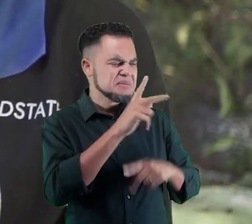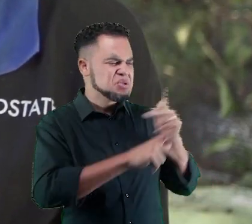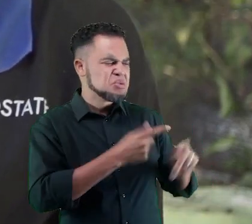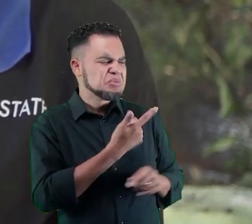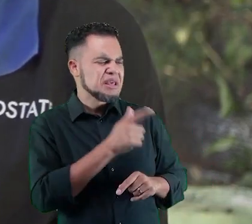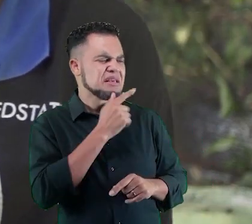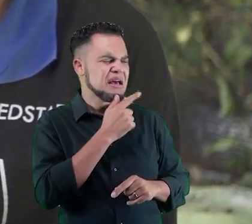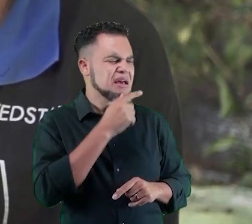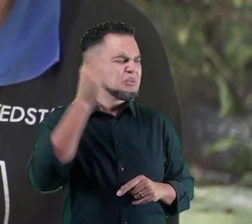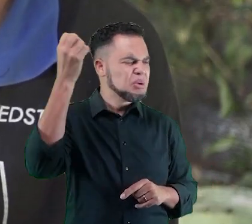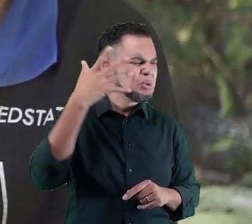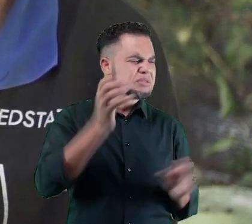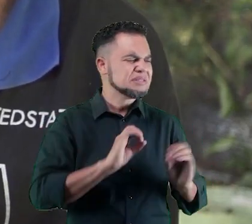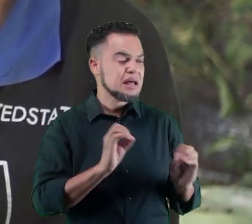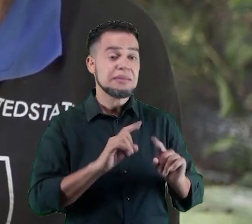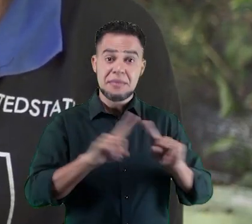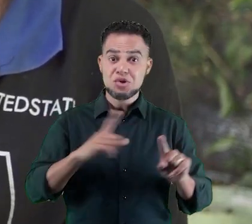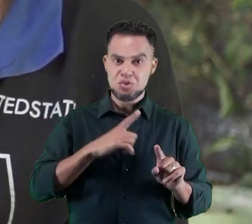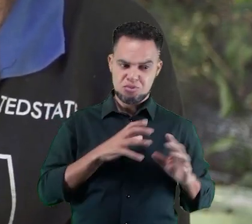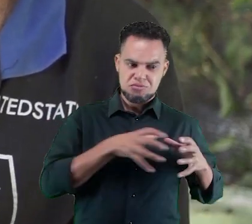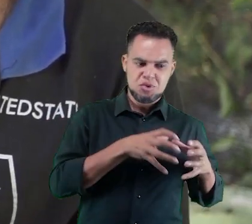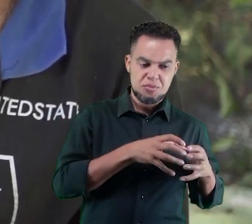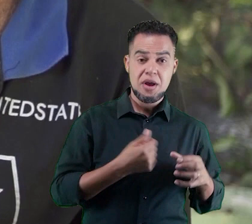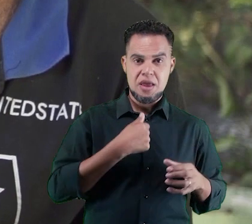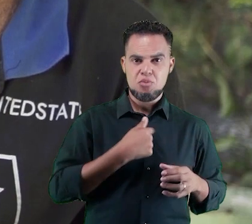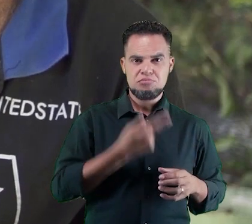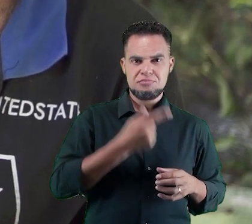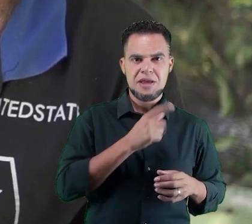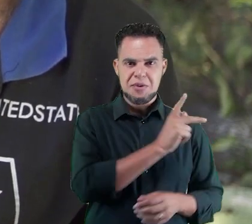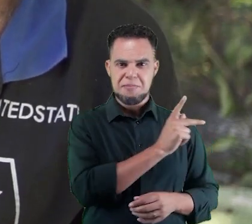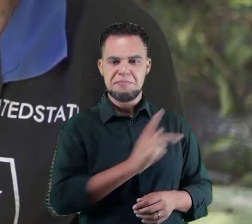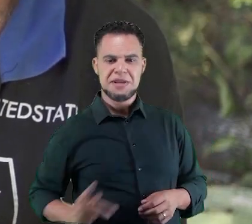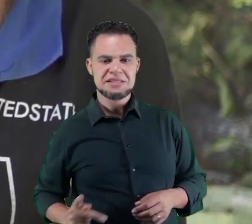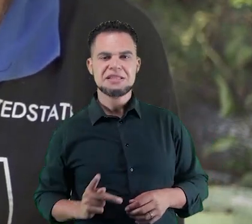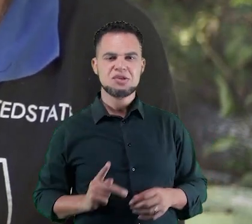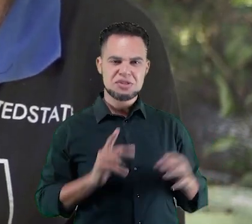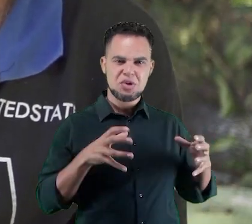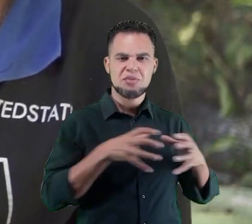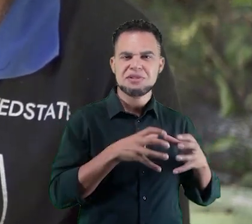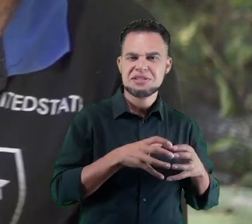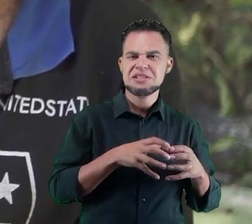no piped water, no power here, and we formed a comission: me, there was the President of the area,